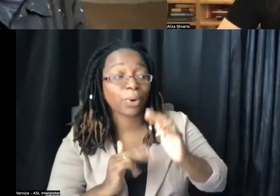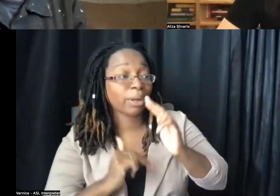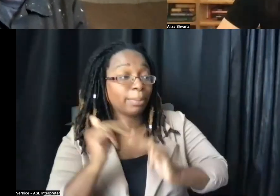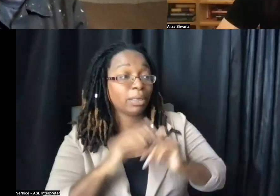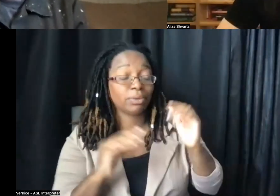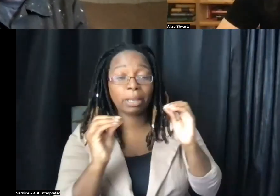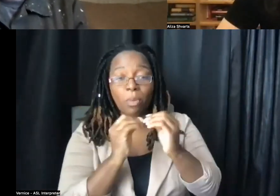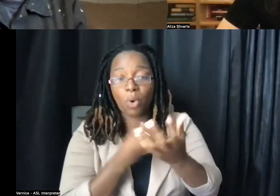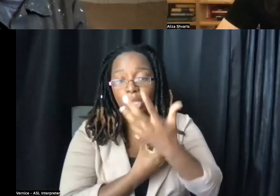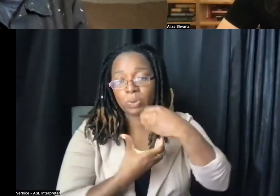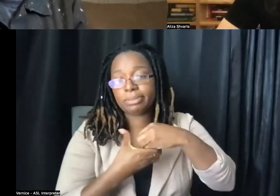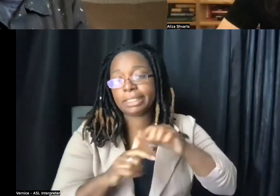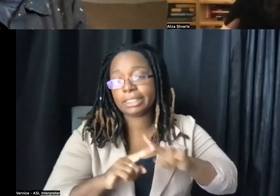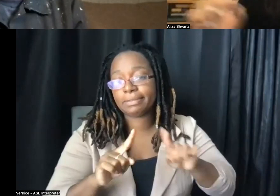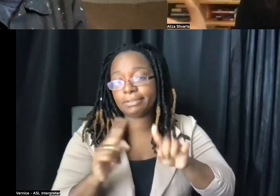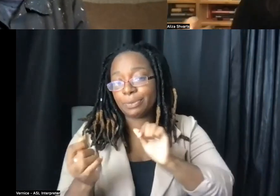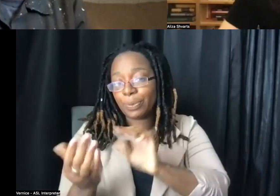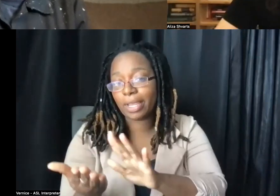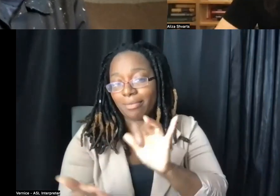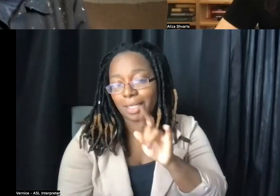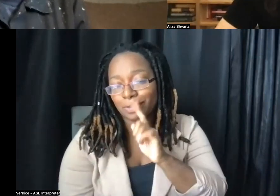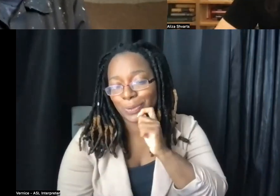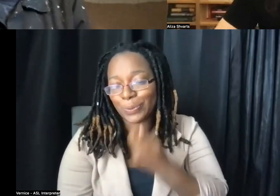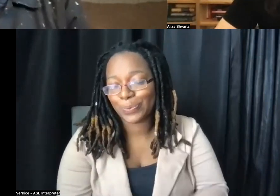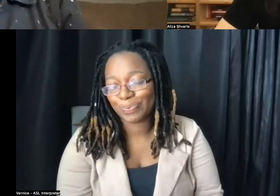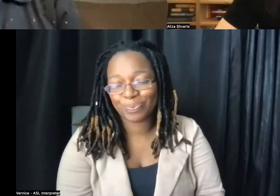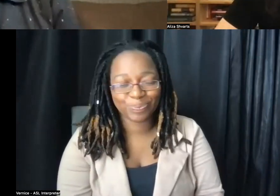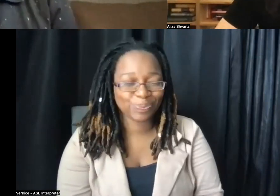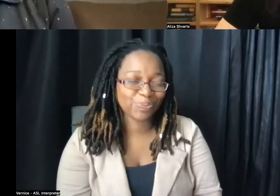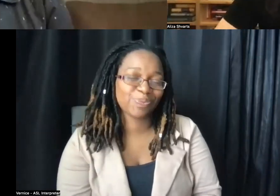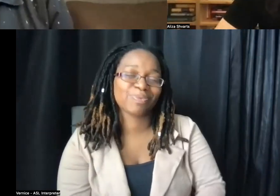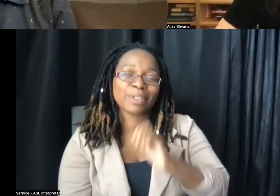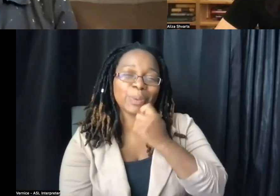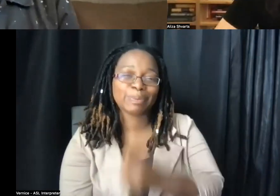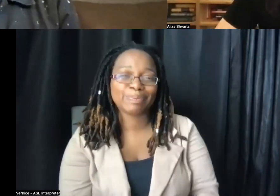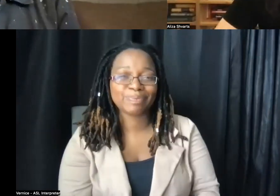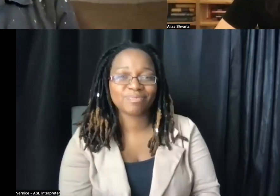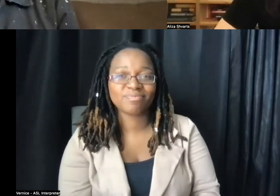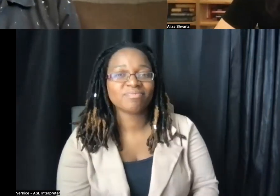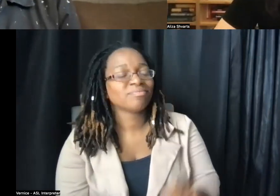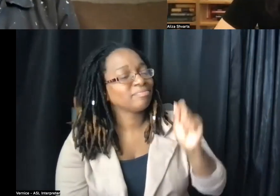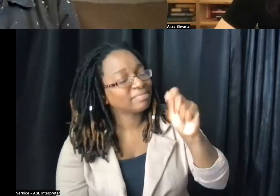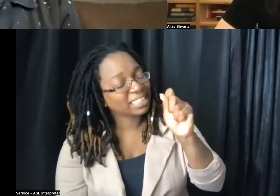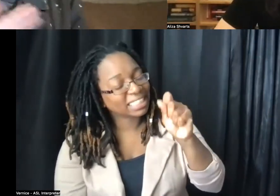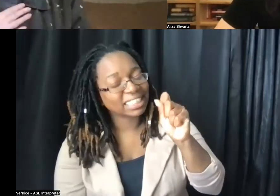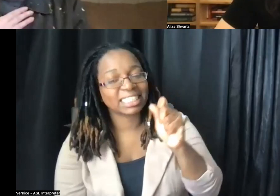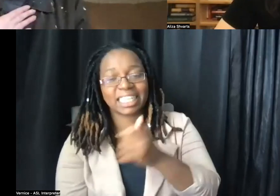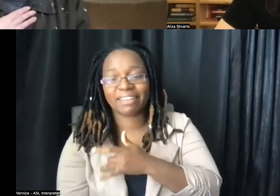you do it, as a network. Building inclusivity in those networks in different ways. I think that is a really cool